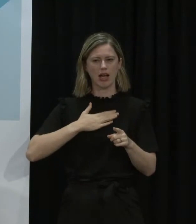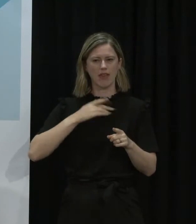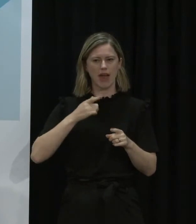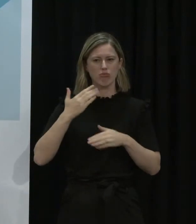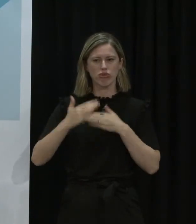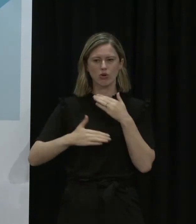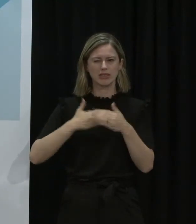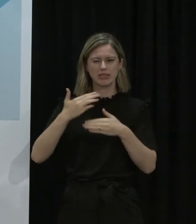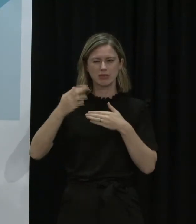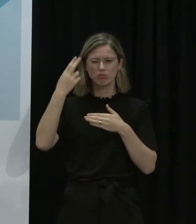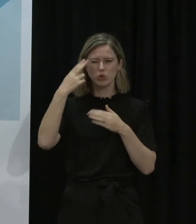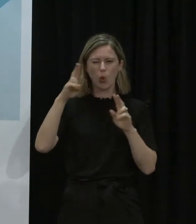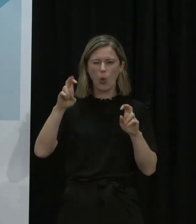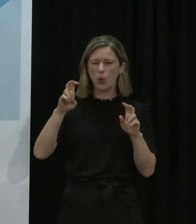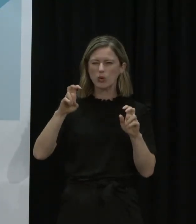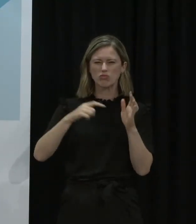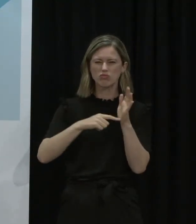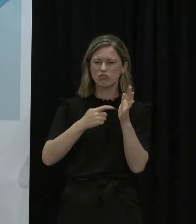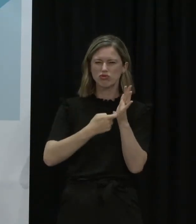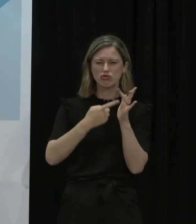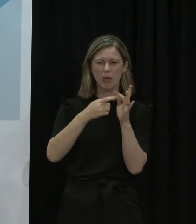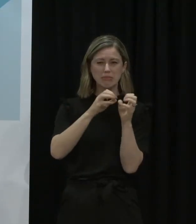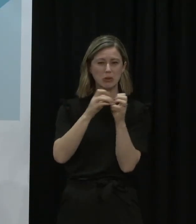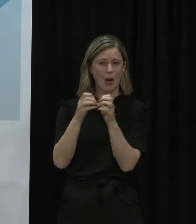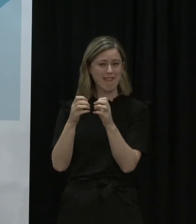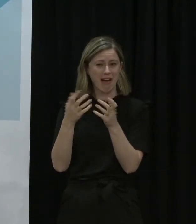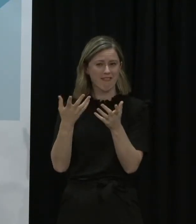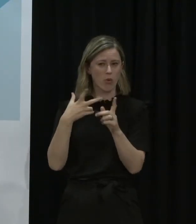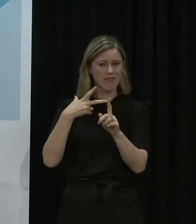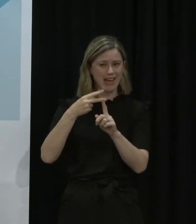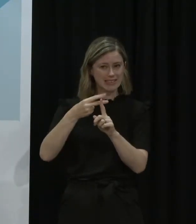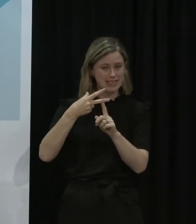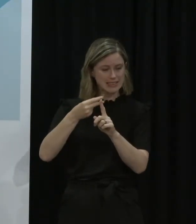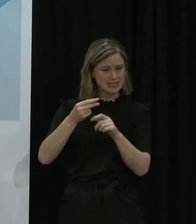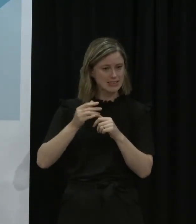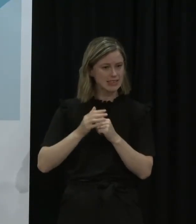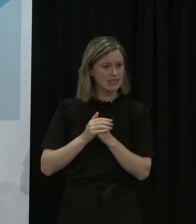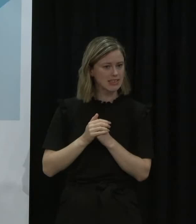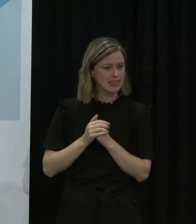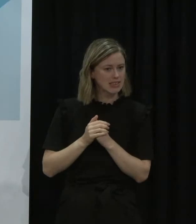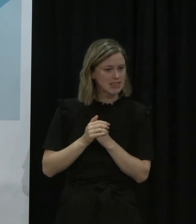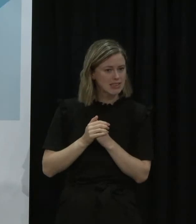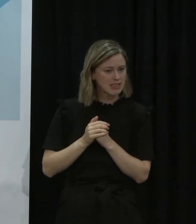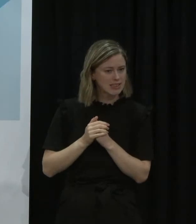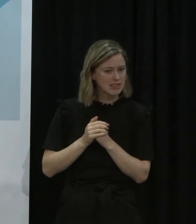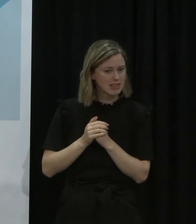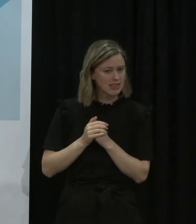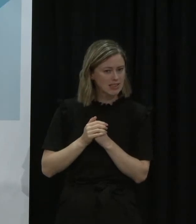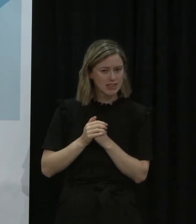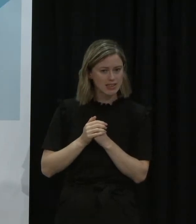It has been six months since